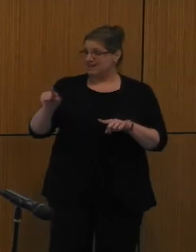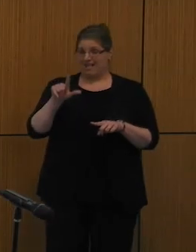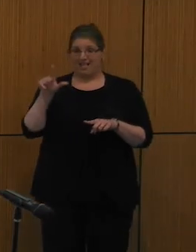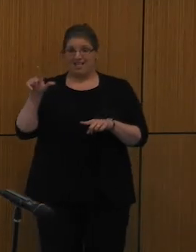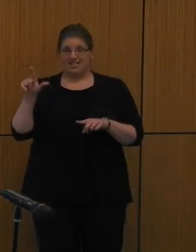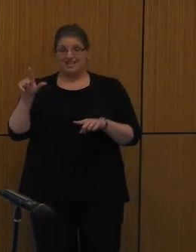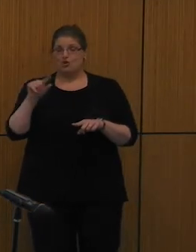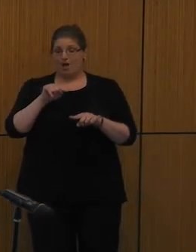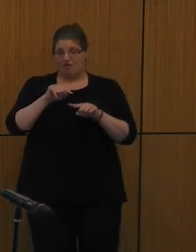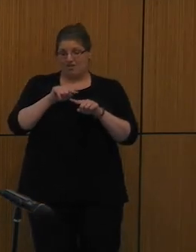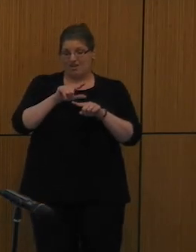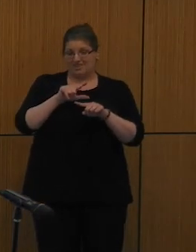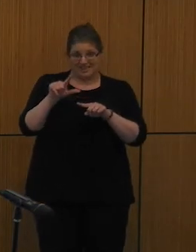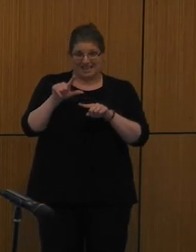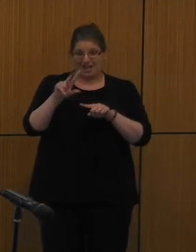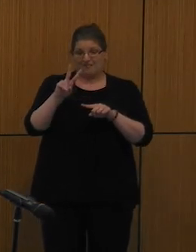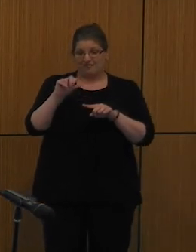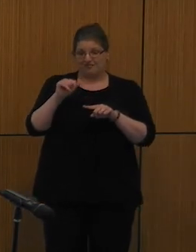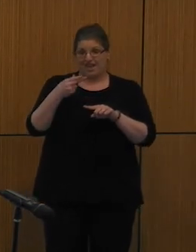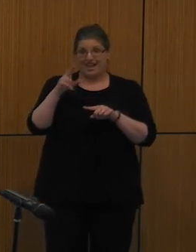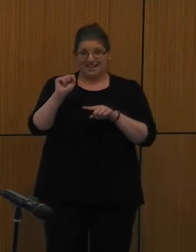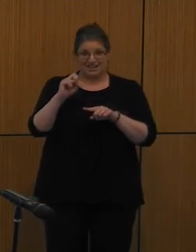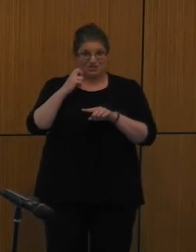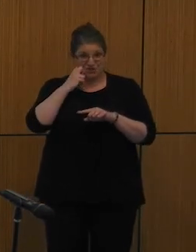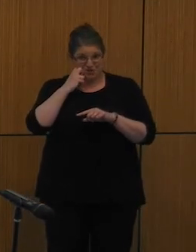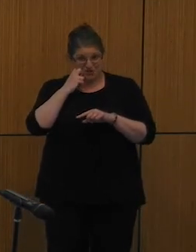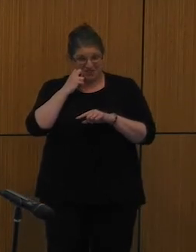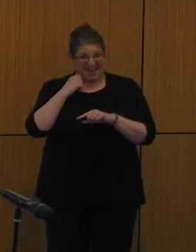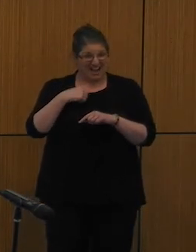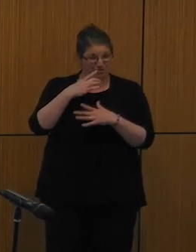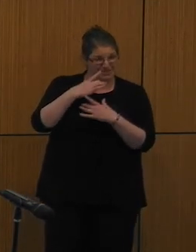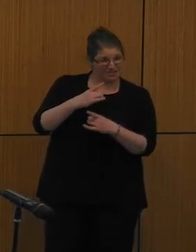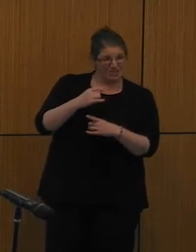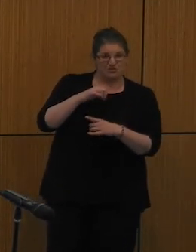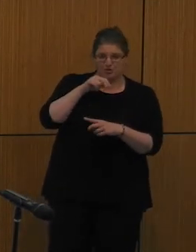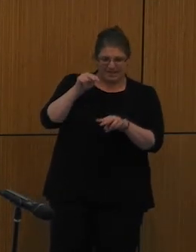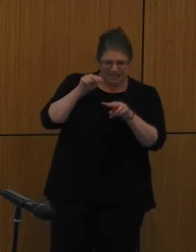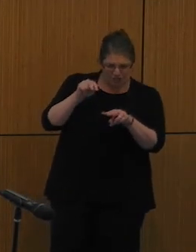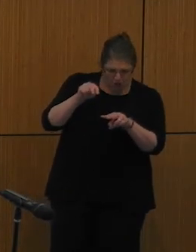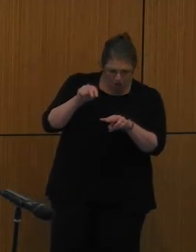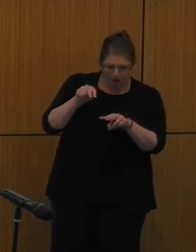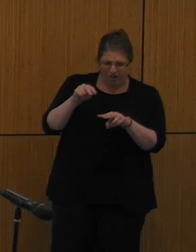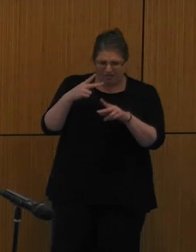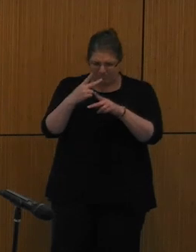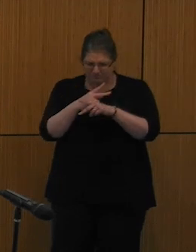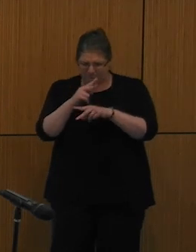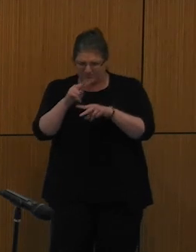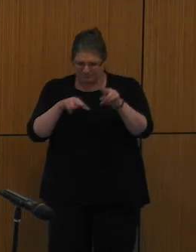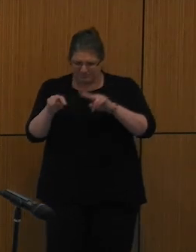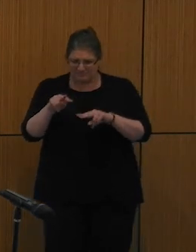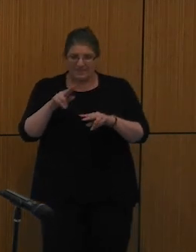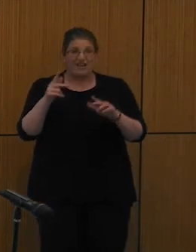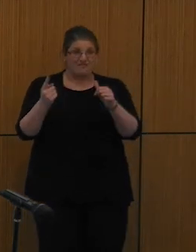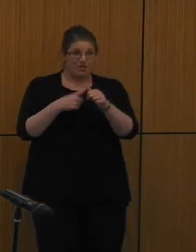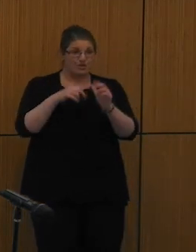And what's fascinating to me, and again, you wouldn't know this if you didn't kind of look at it in an atlas and then look at it in real life is,